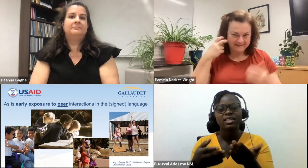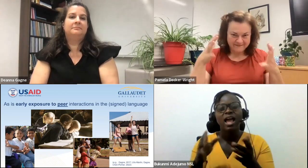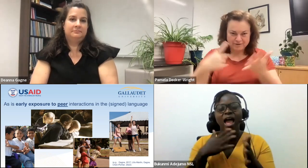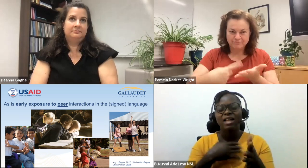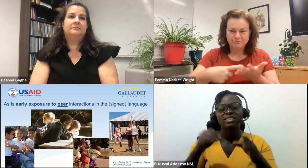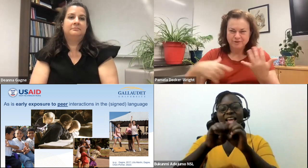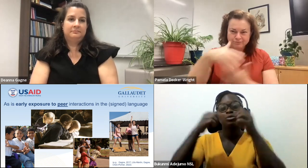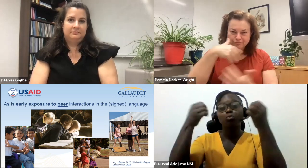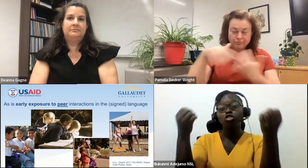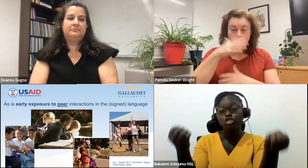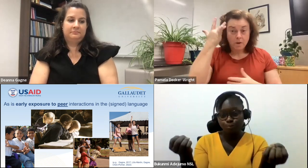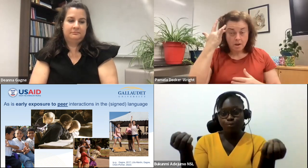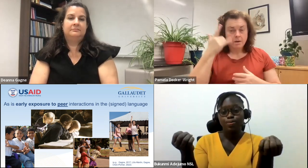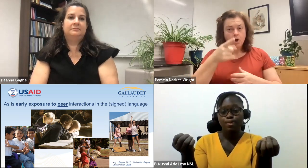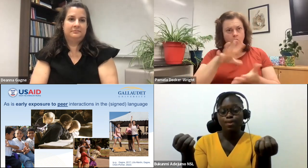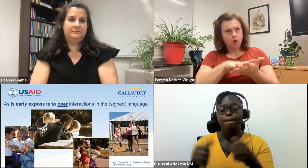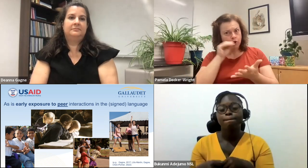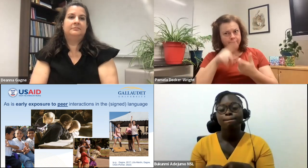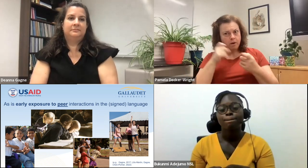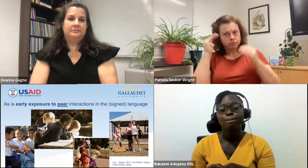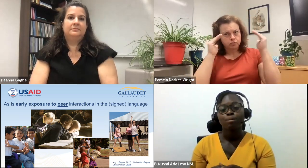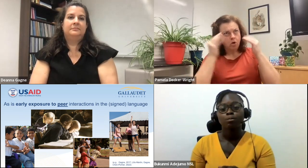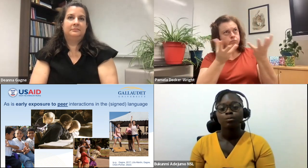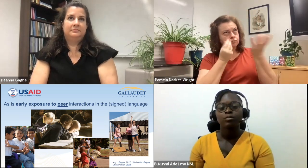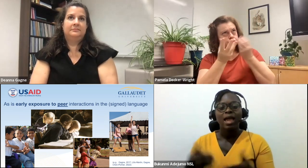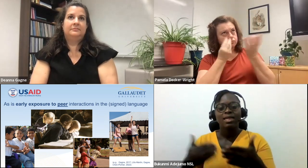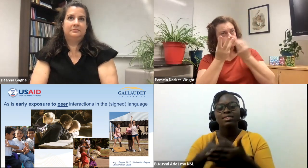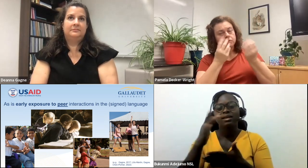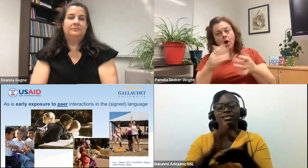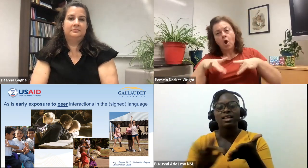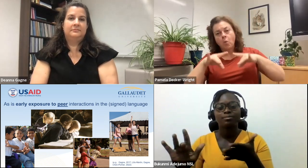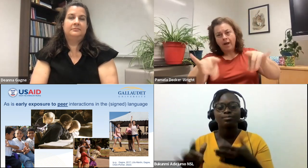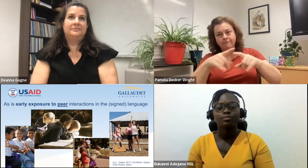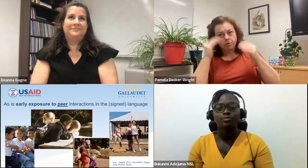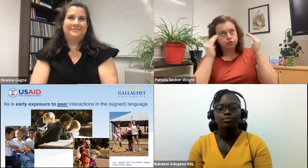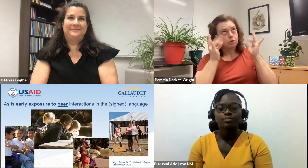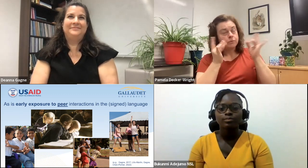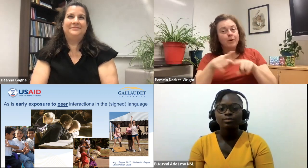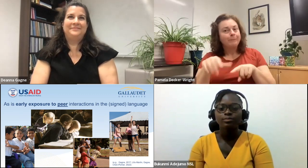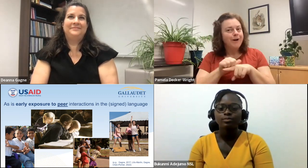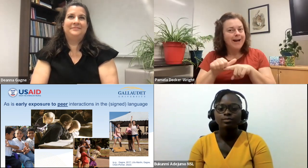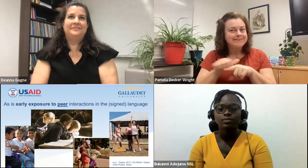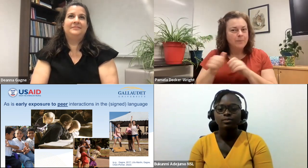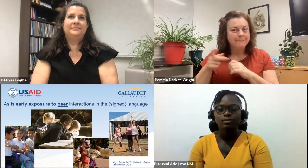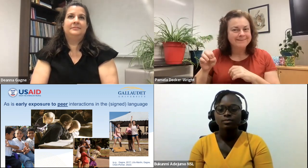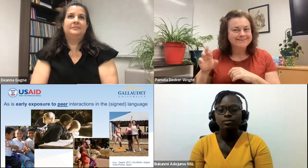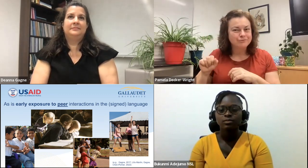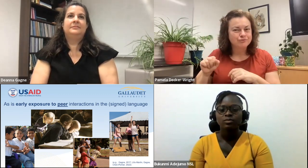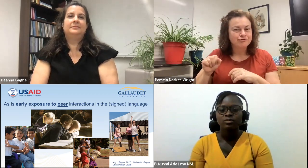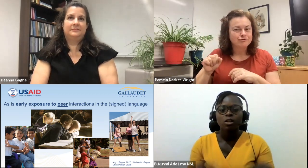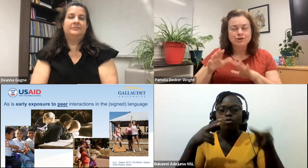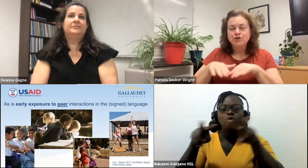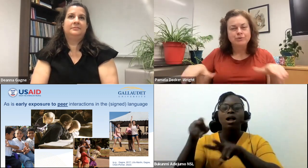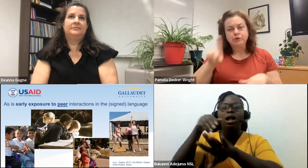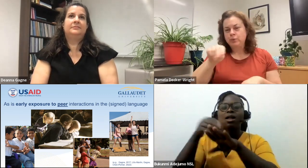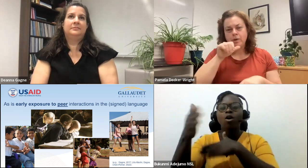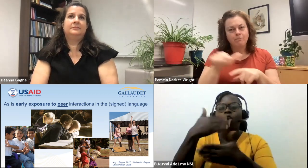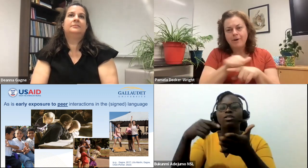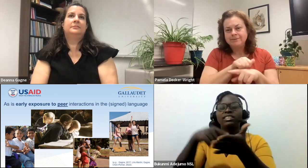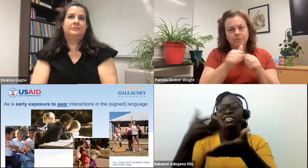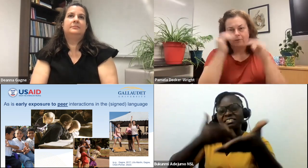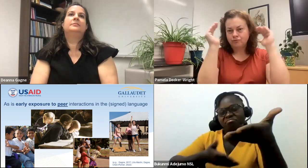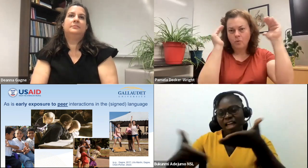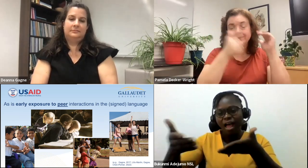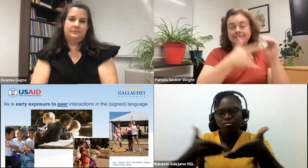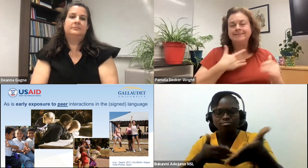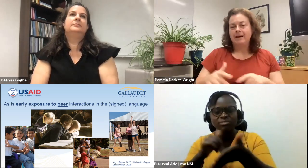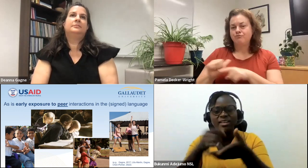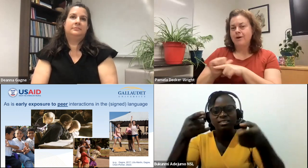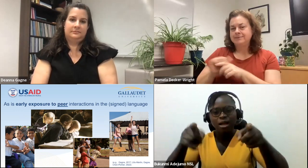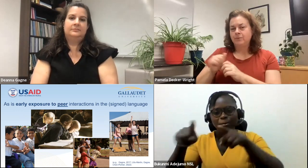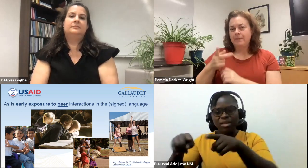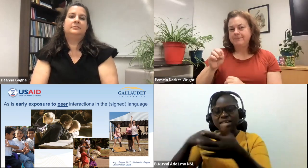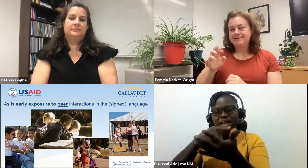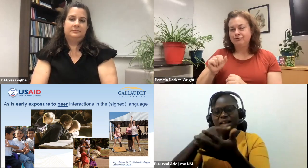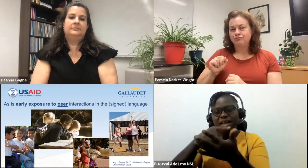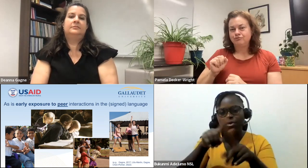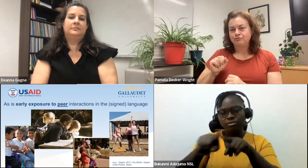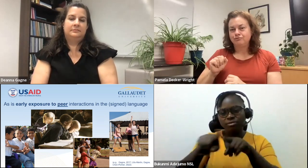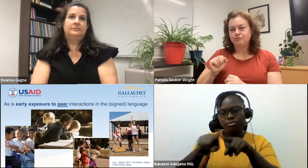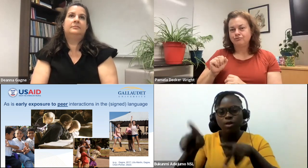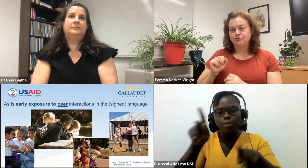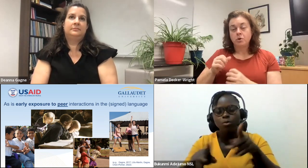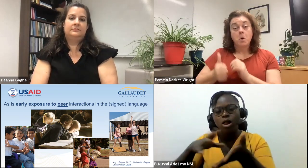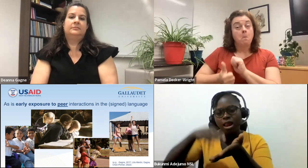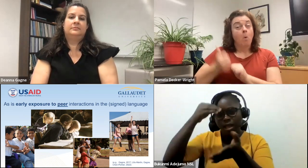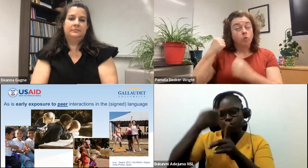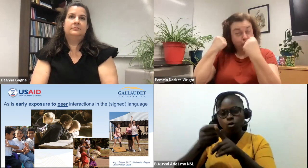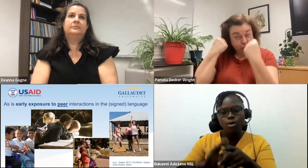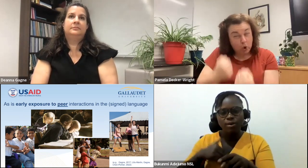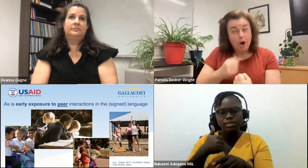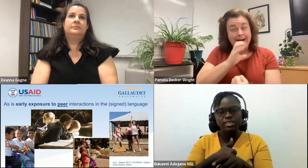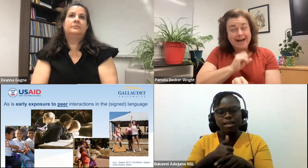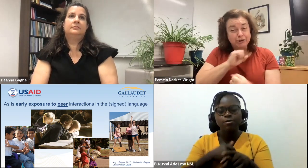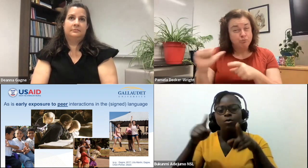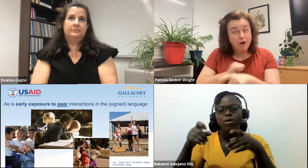Look at all. This interaction that's happening amongst different people. We learn from adults also. We acquire language from here. As you practice it. You might be learning it from some prices. But you're not going to be practicing it as a child as much when you practice that with your peers.